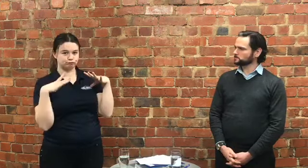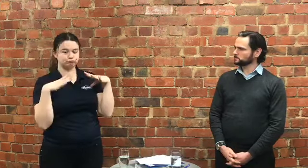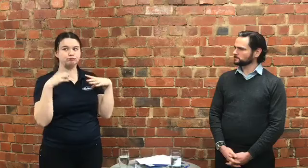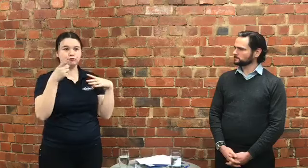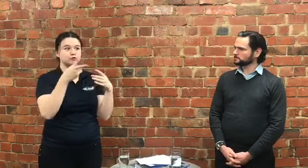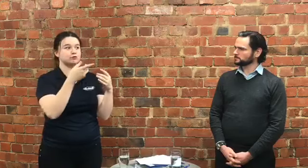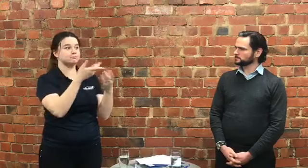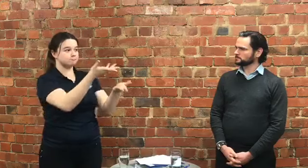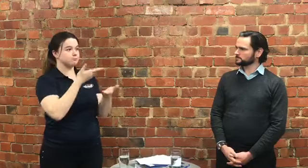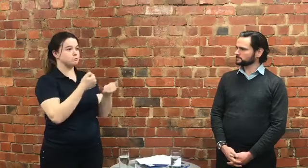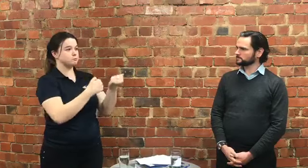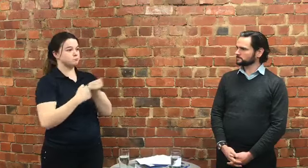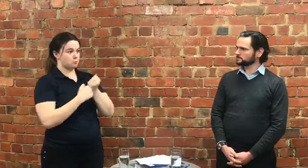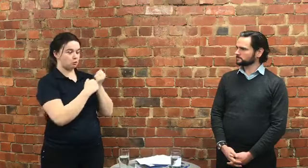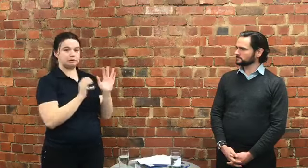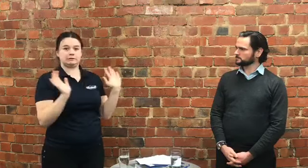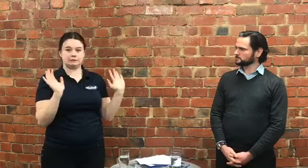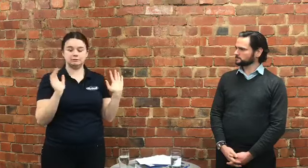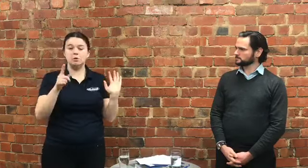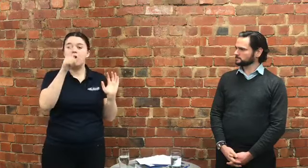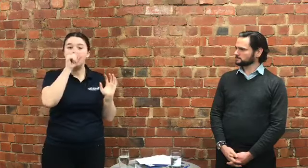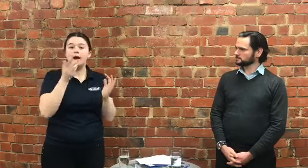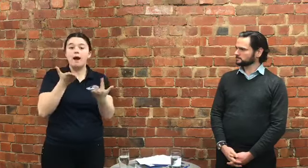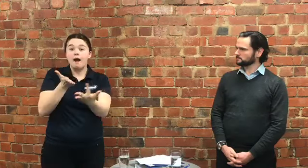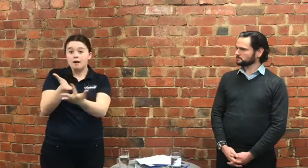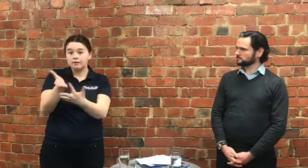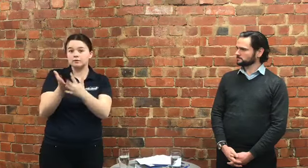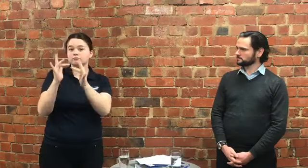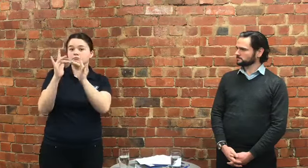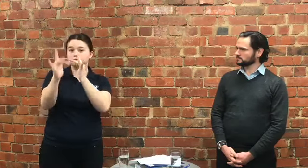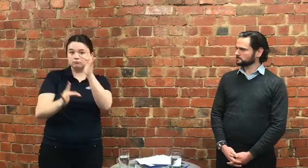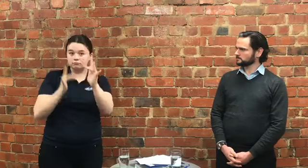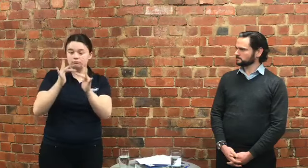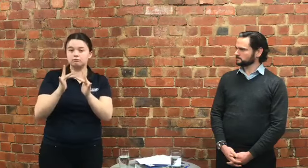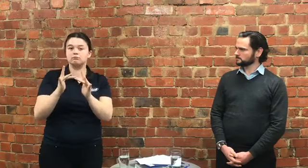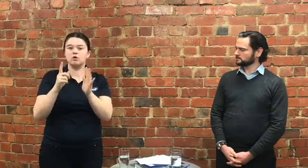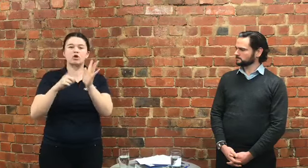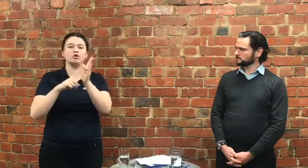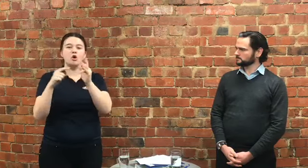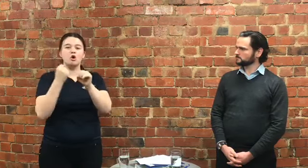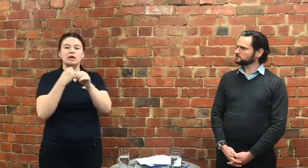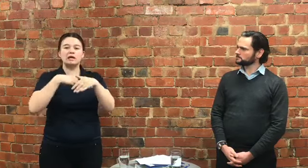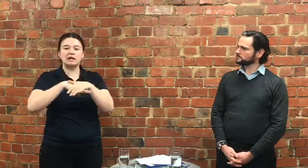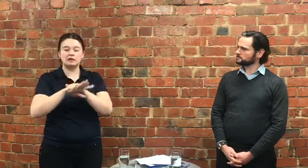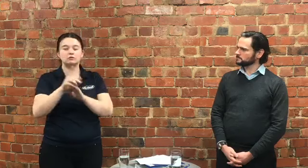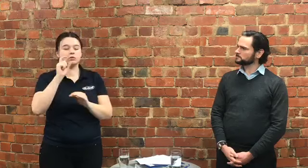You don't need to do any of that work. You just will be in receipt of your support.